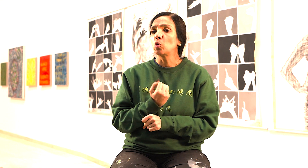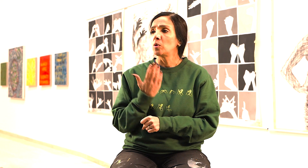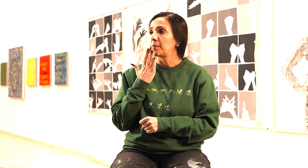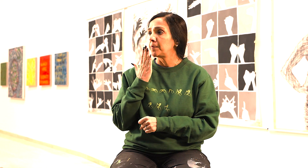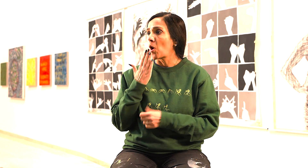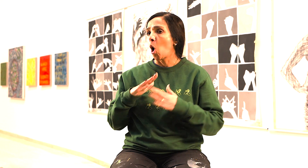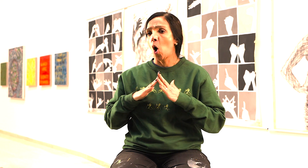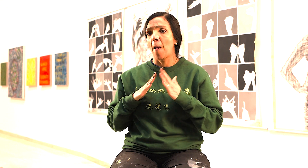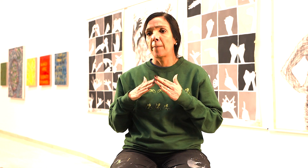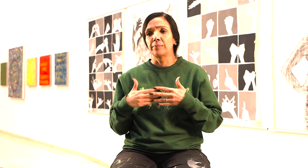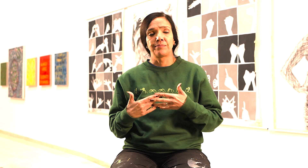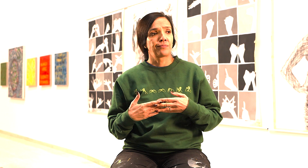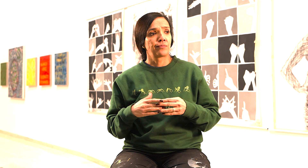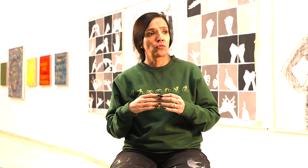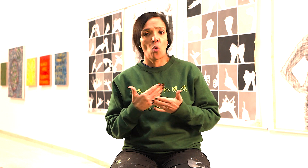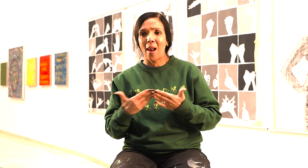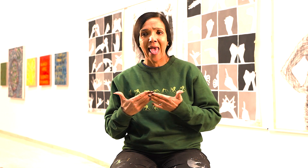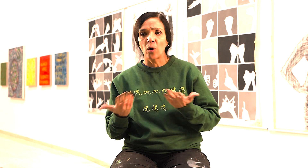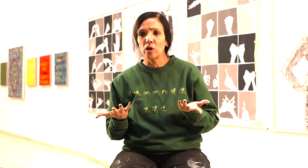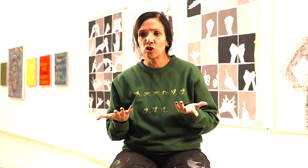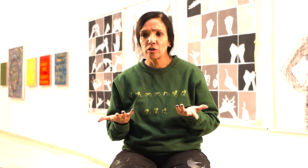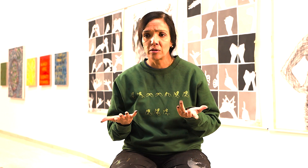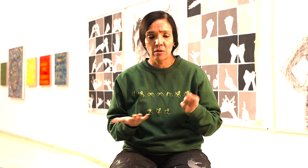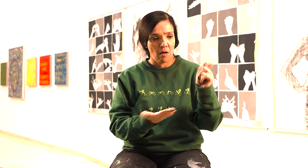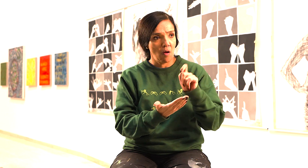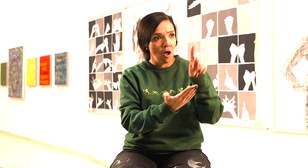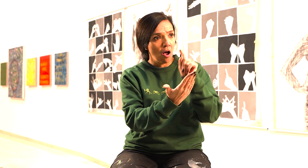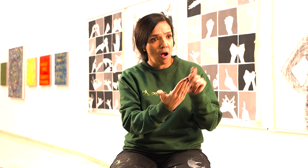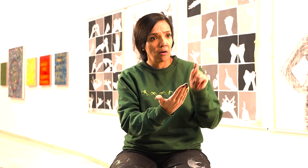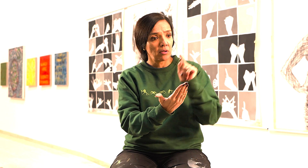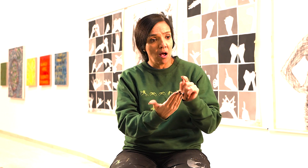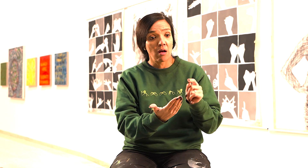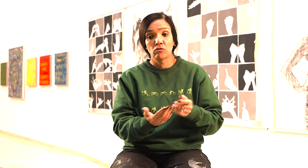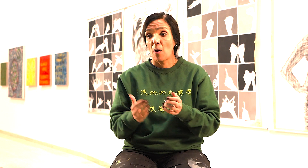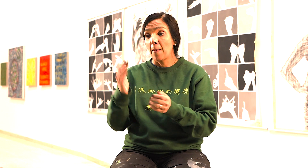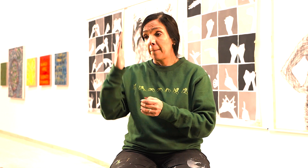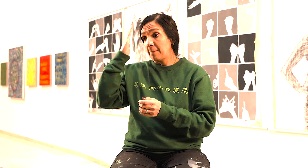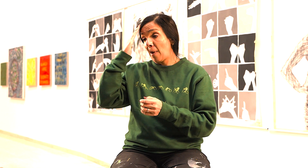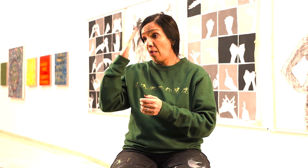It was something I could do at home when I was bored, especially without language to communicate. I would just draw.